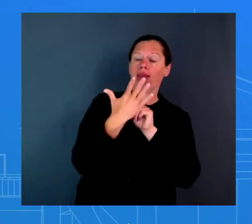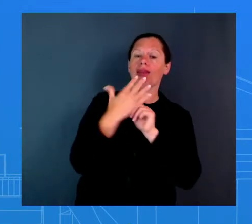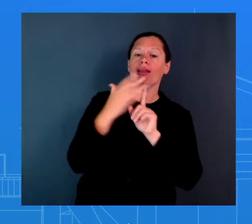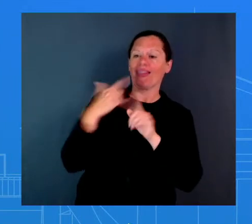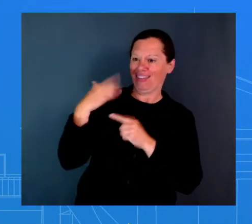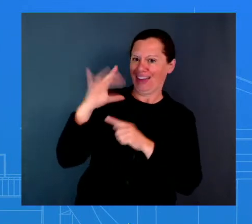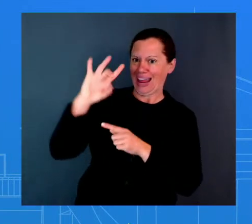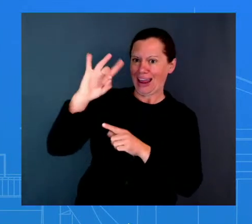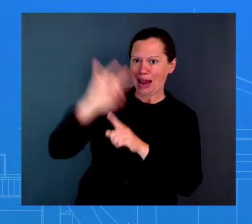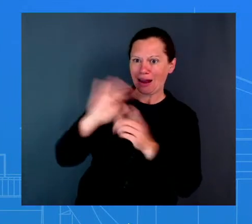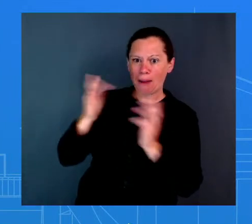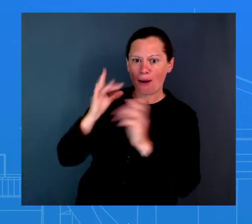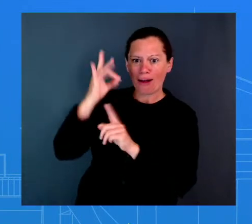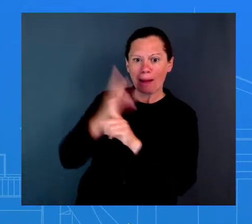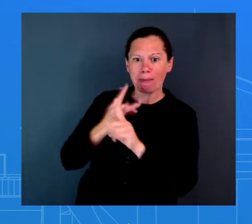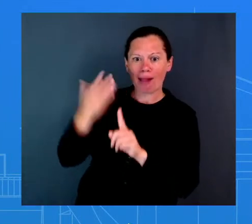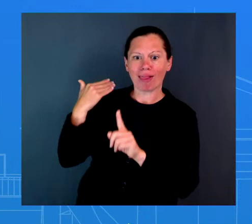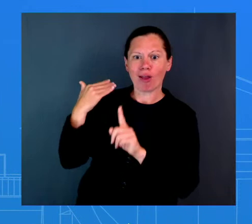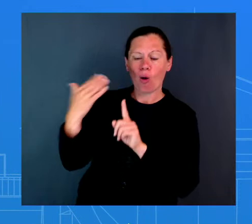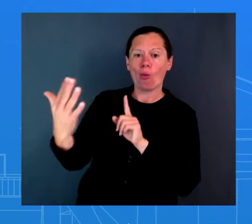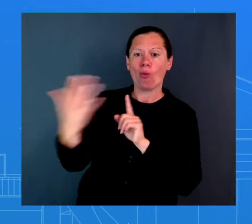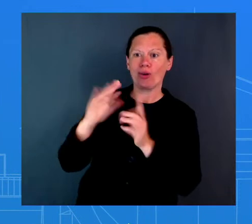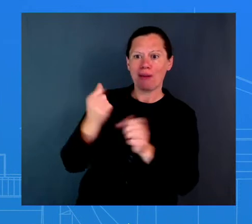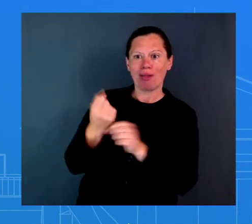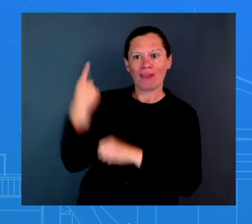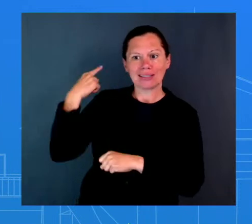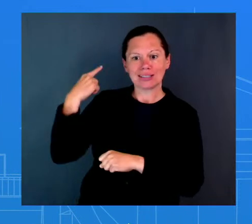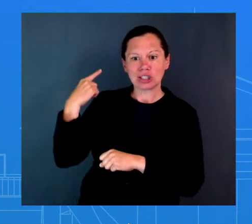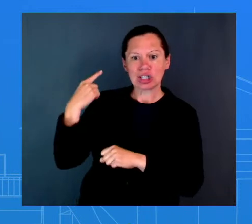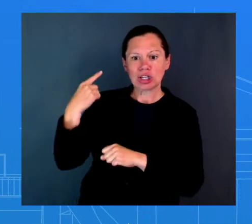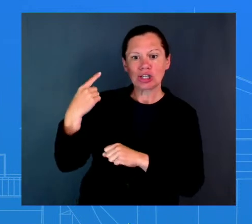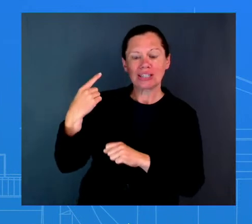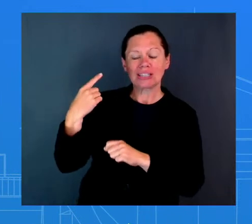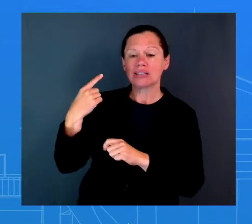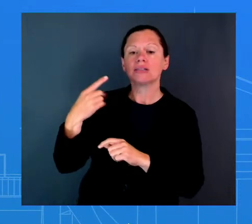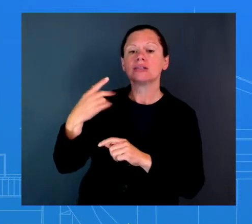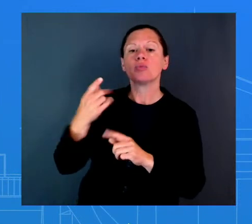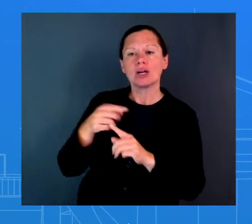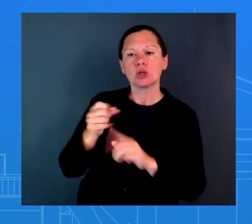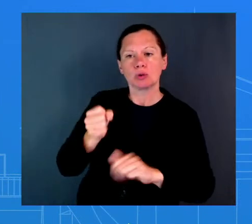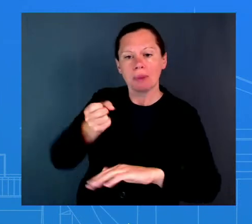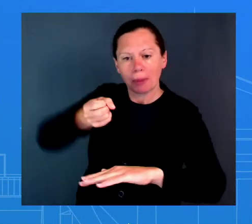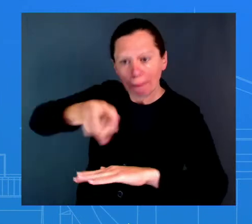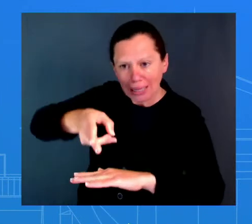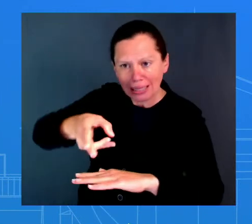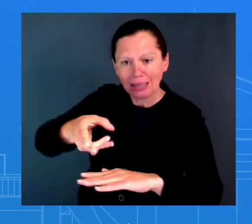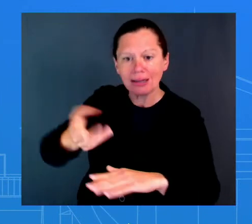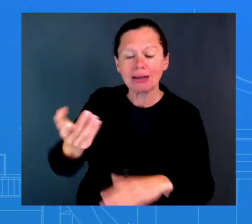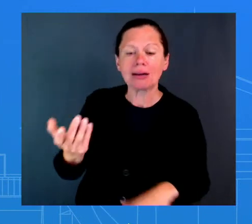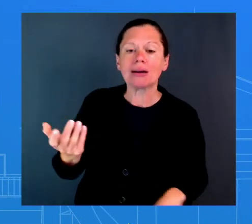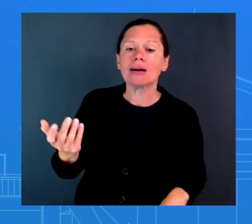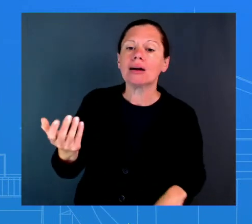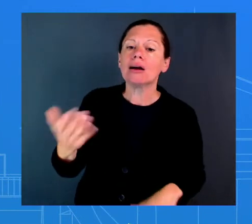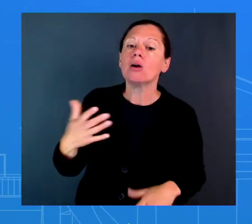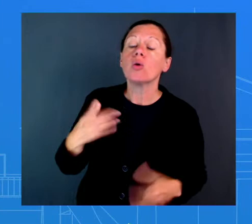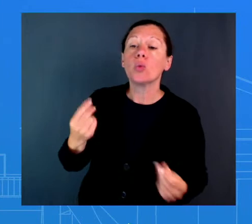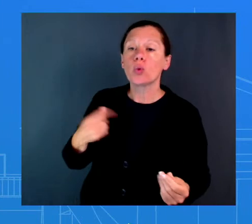So, we will keep at this. And we believe that the weapons we are providing are helping Ukraine not only make forward progress,